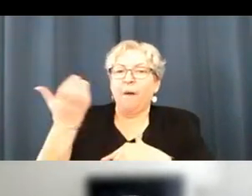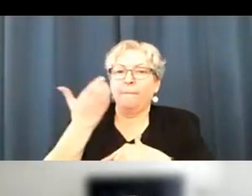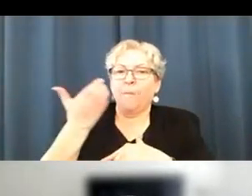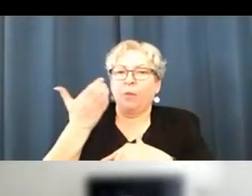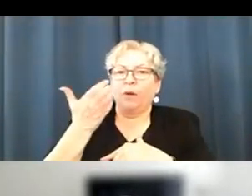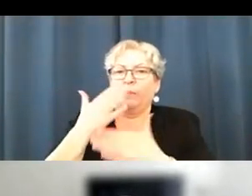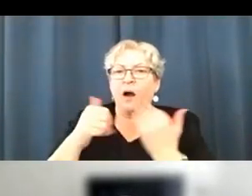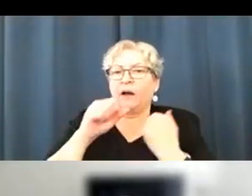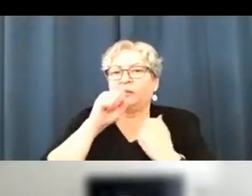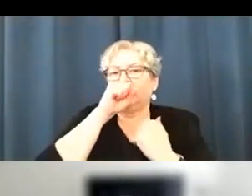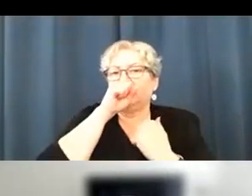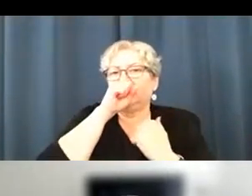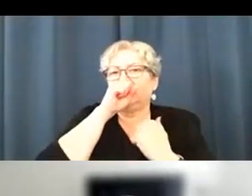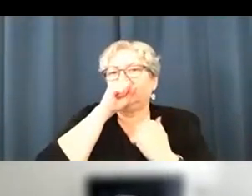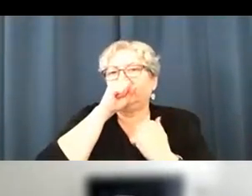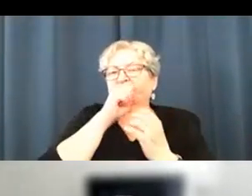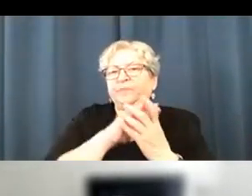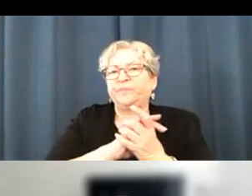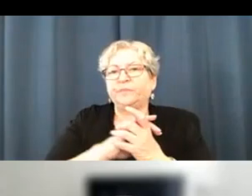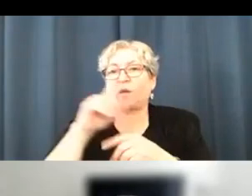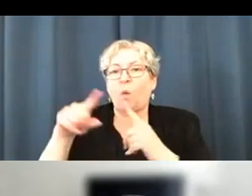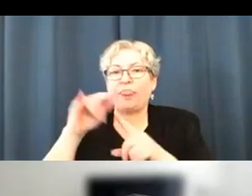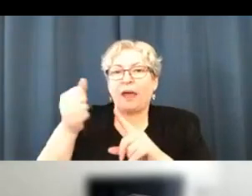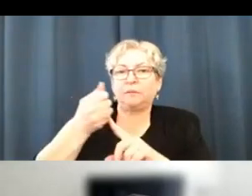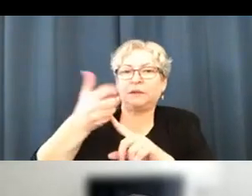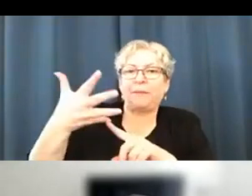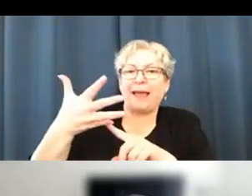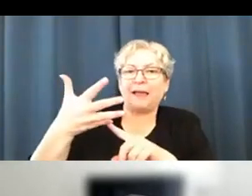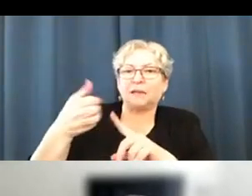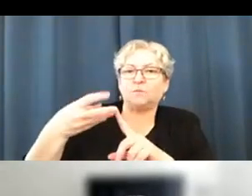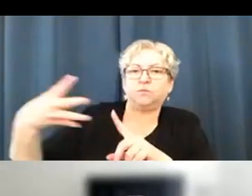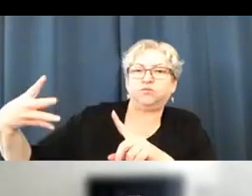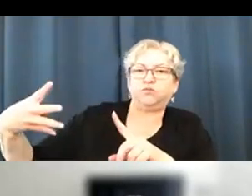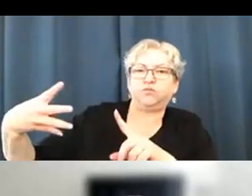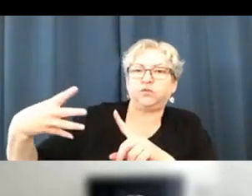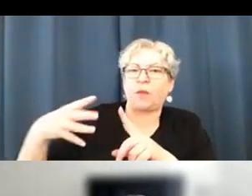thinking about when that expands, sometimes the menu slide over